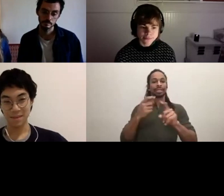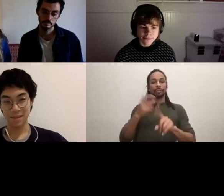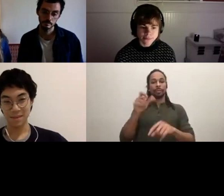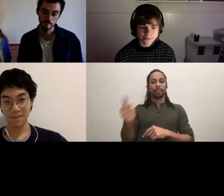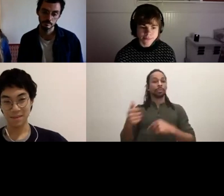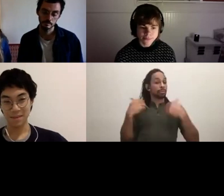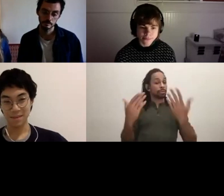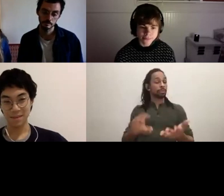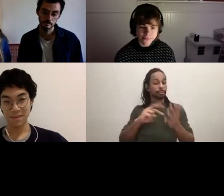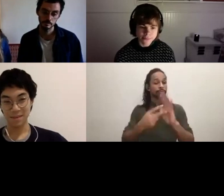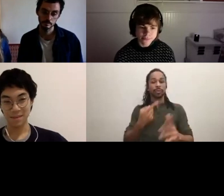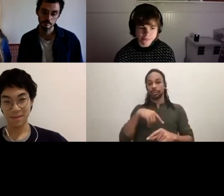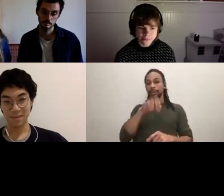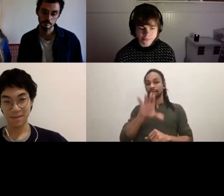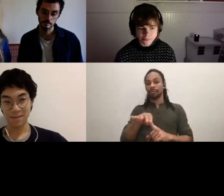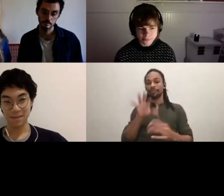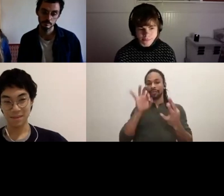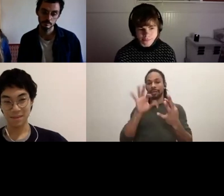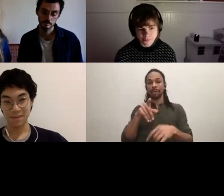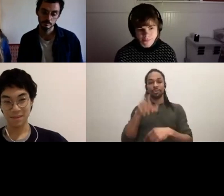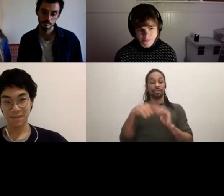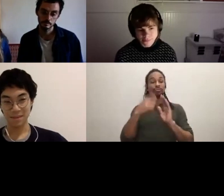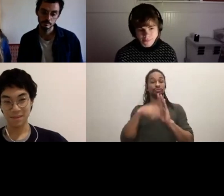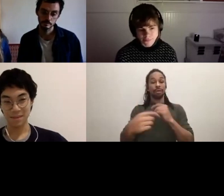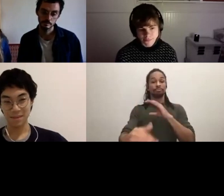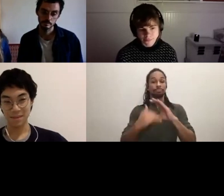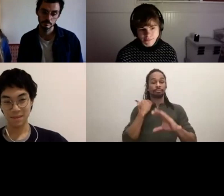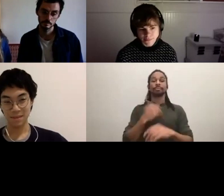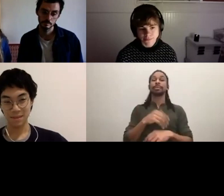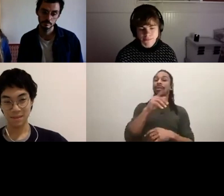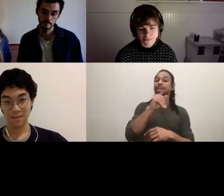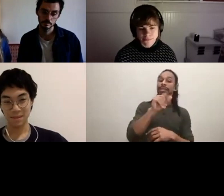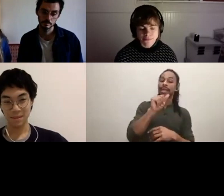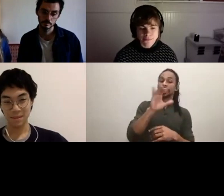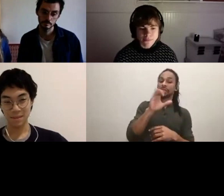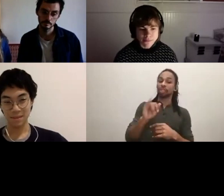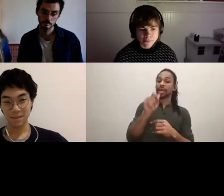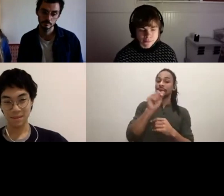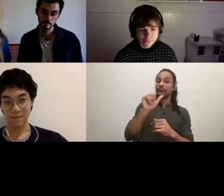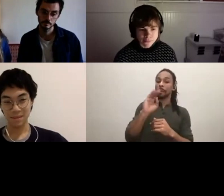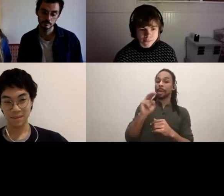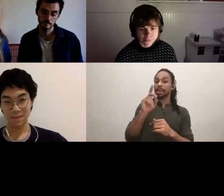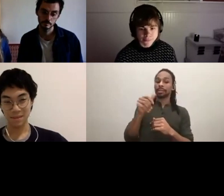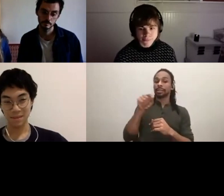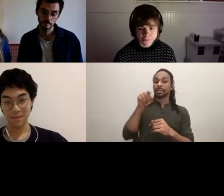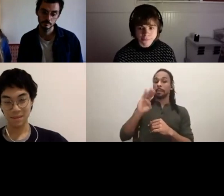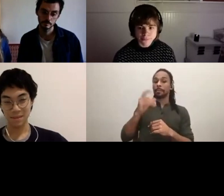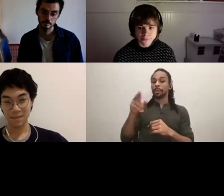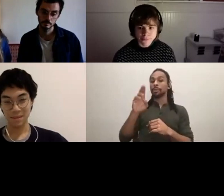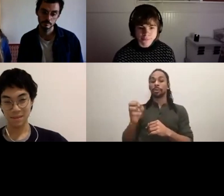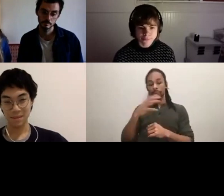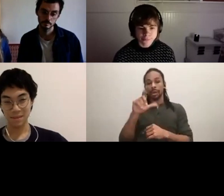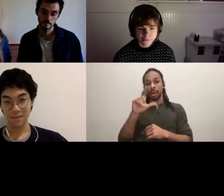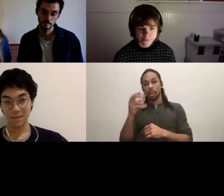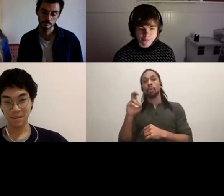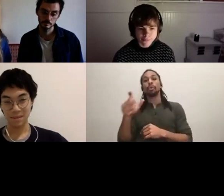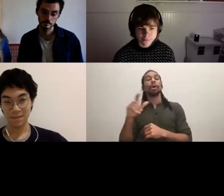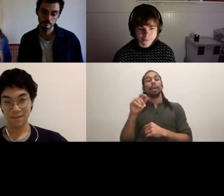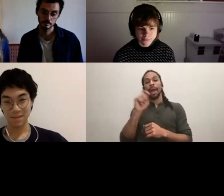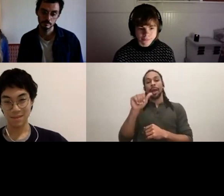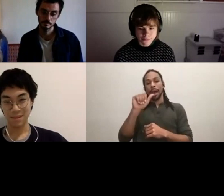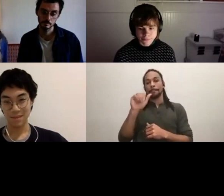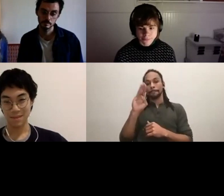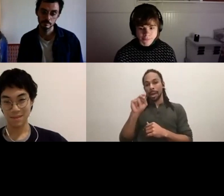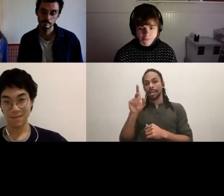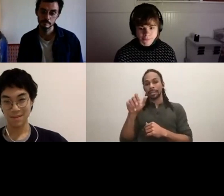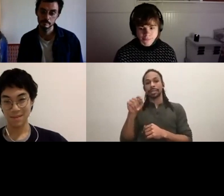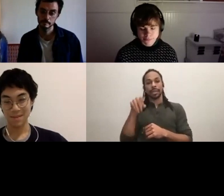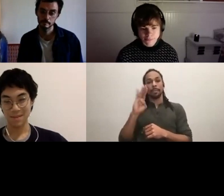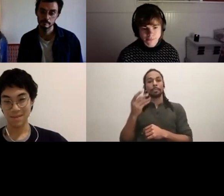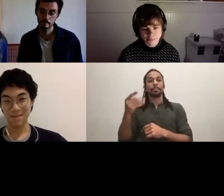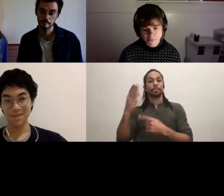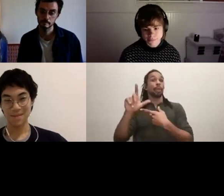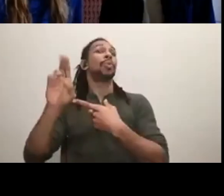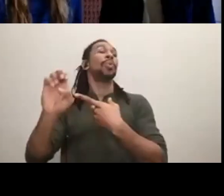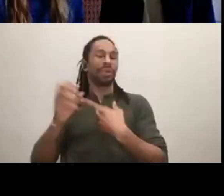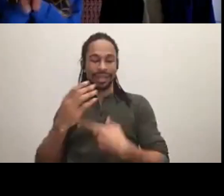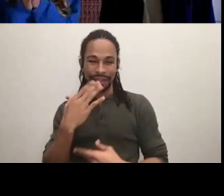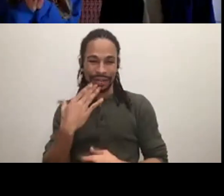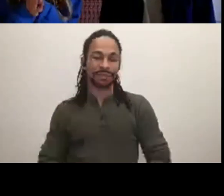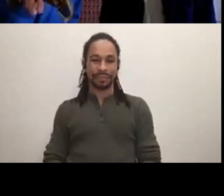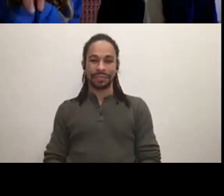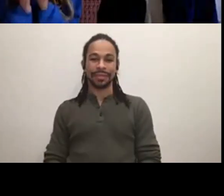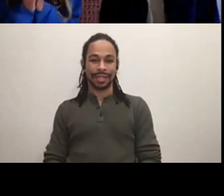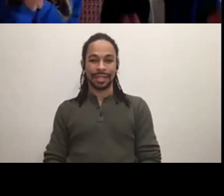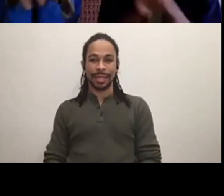just going to kind of share some of these, chat about them, our thoughts. Yeah. We're